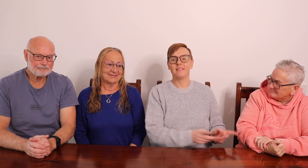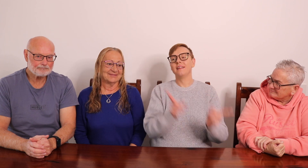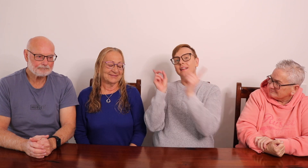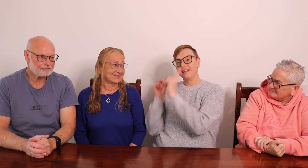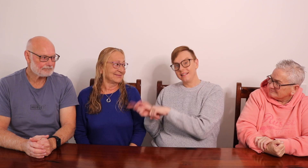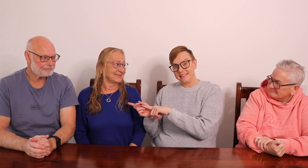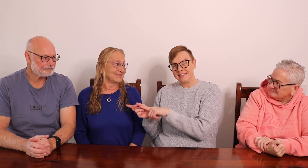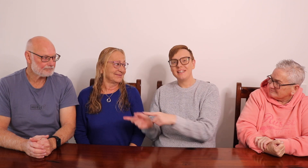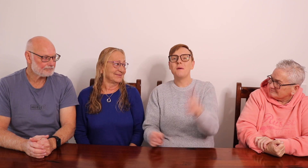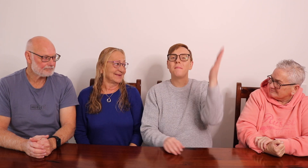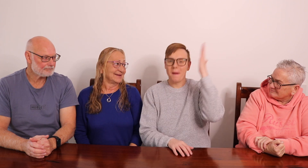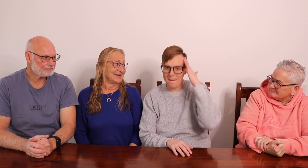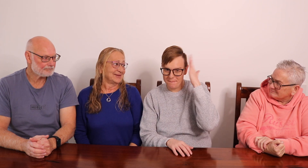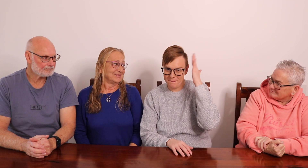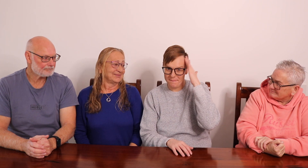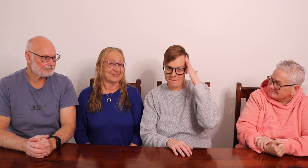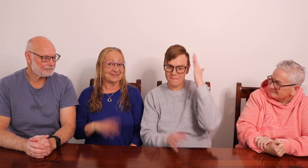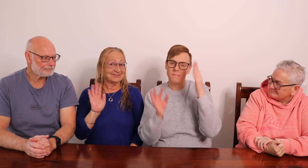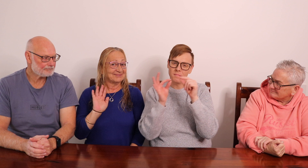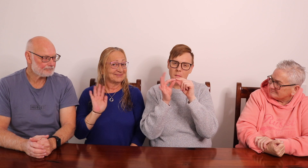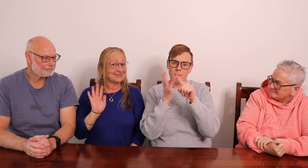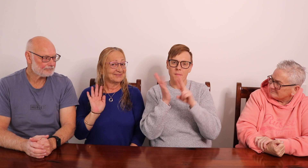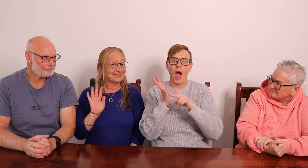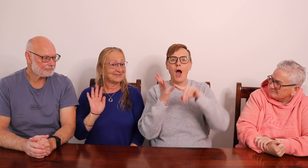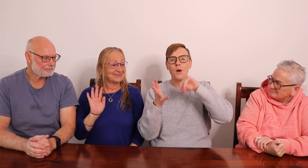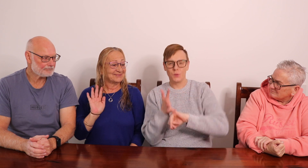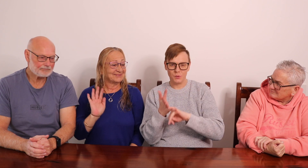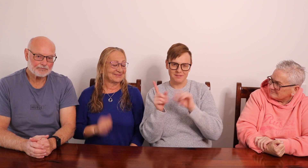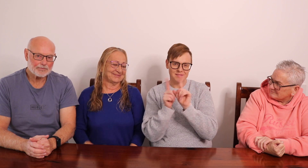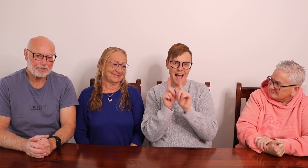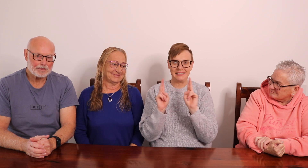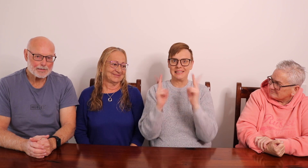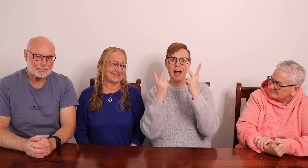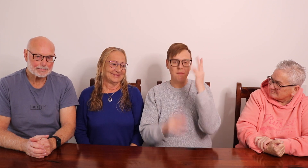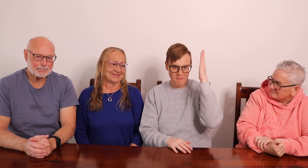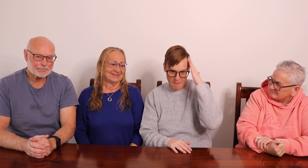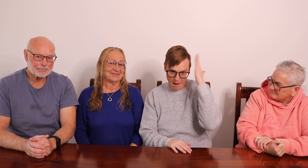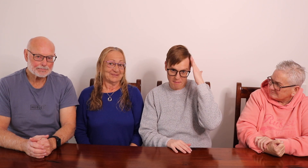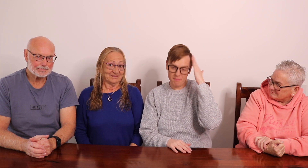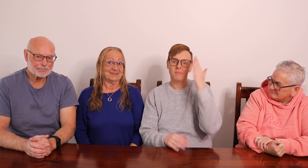This (dark blue sleeve) is my Mum, bonus Mum like a second Mum.